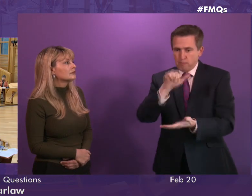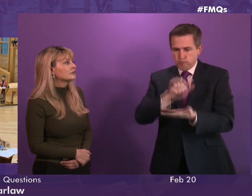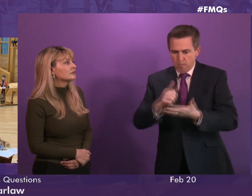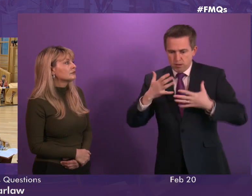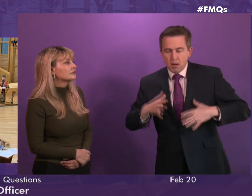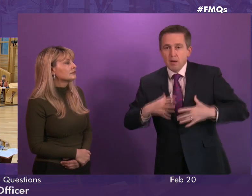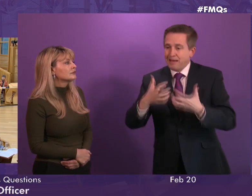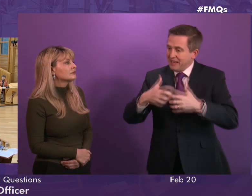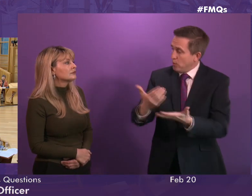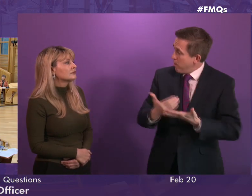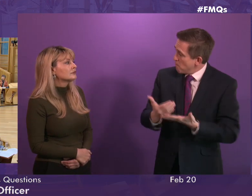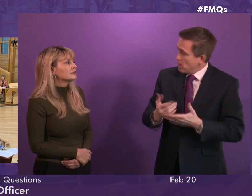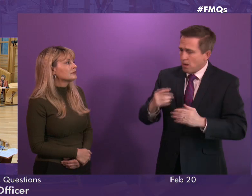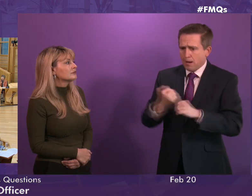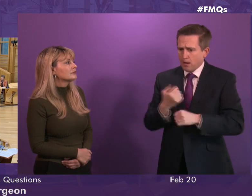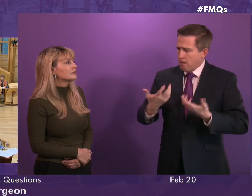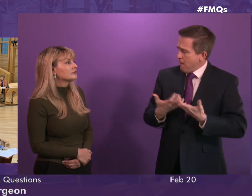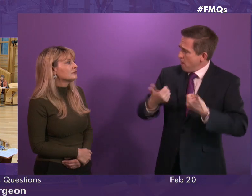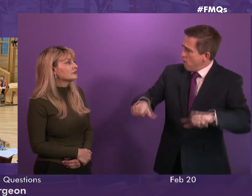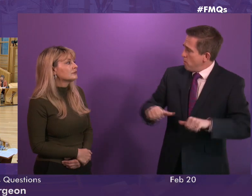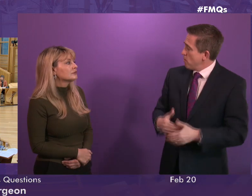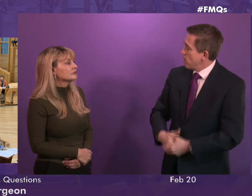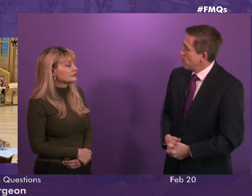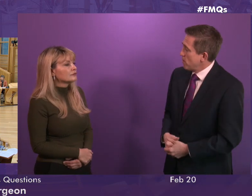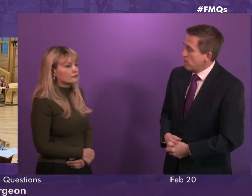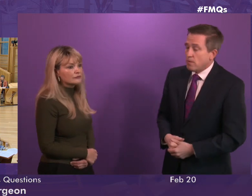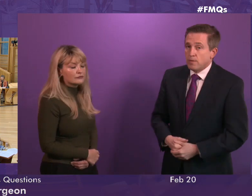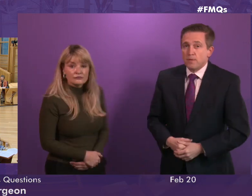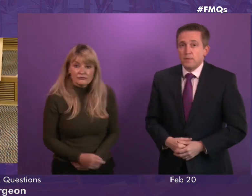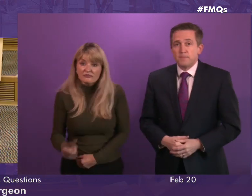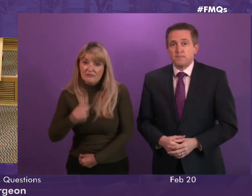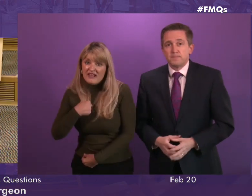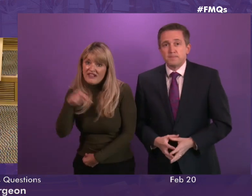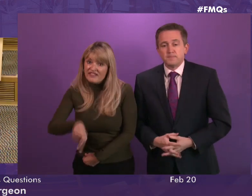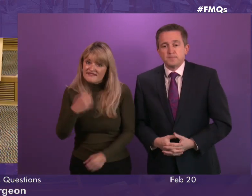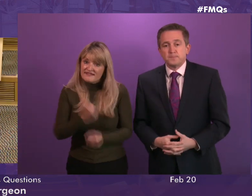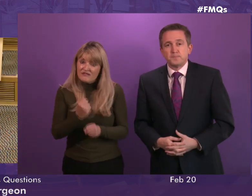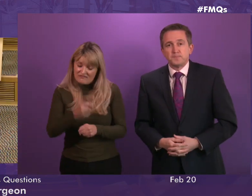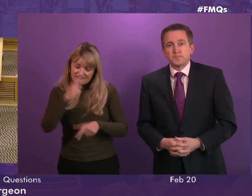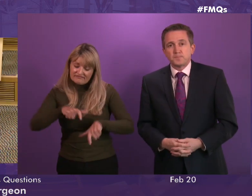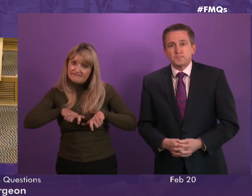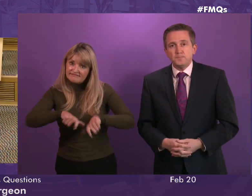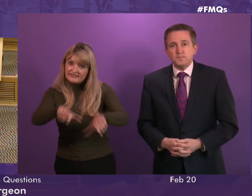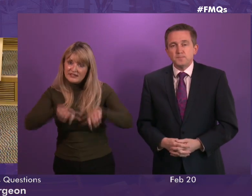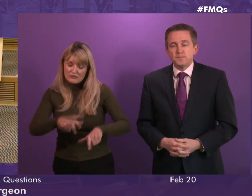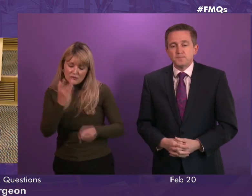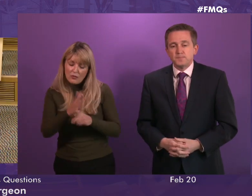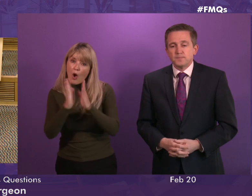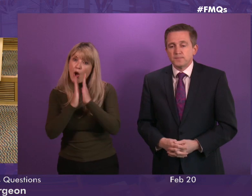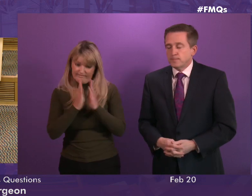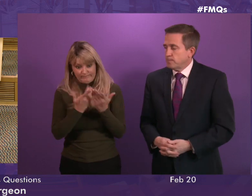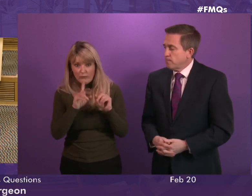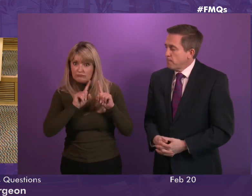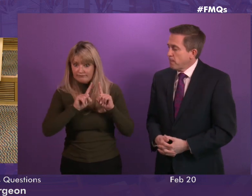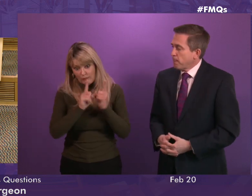The First Minister: I and this Government will continue to work closely with the chief constable and the Scottish Police Authority. This, of course, is the